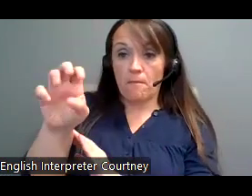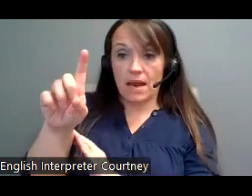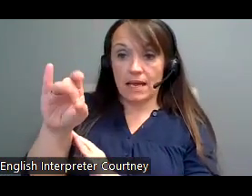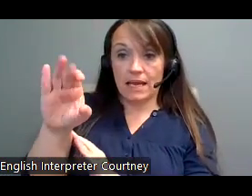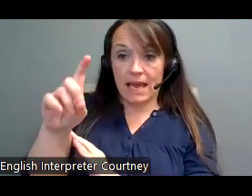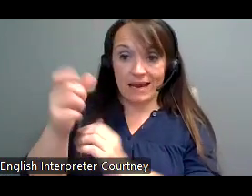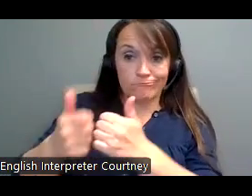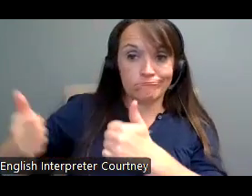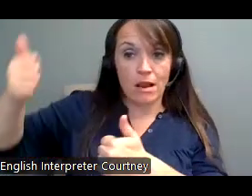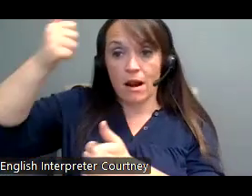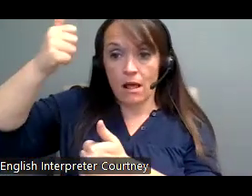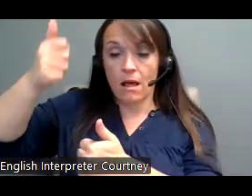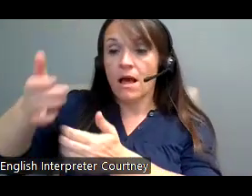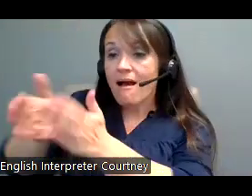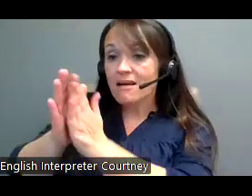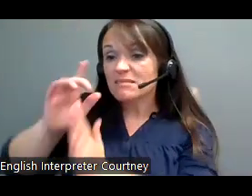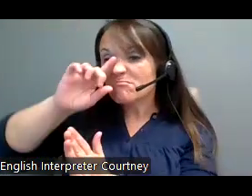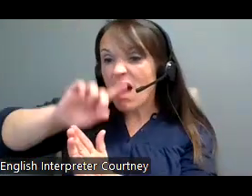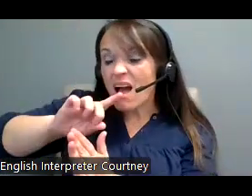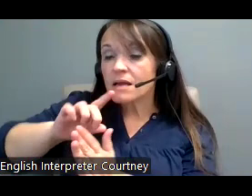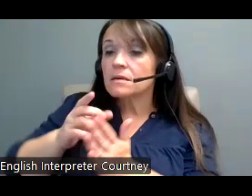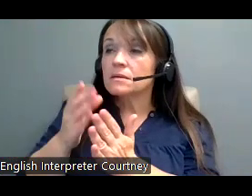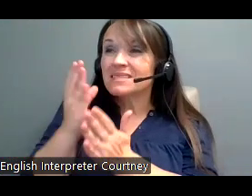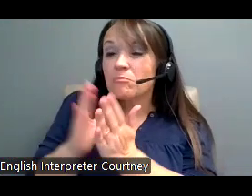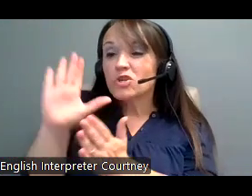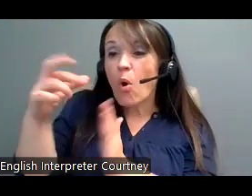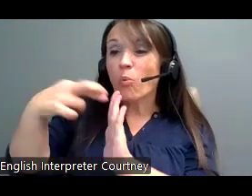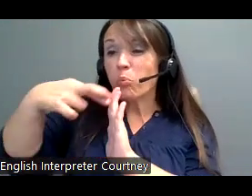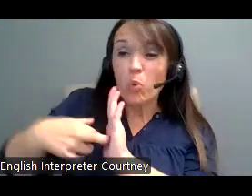And ask for a waiver of certain Medicaid requirements so that they can provide